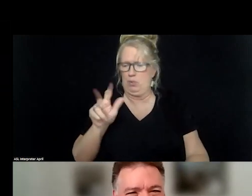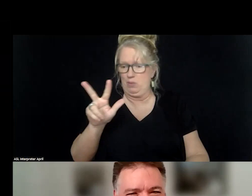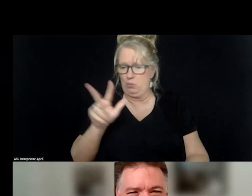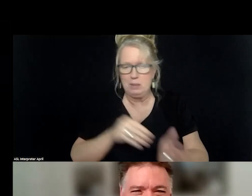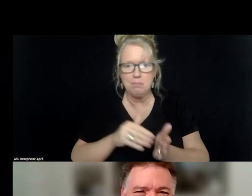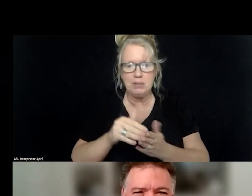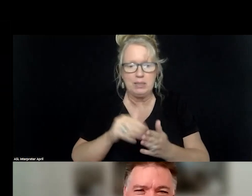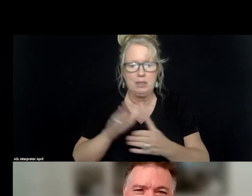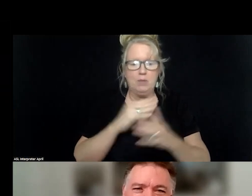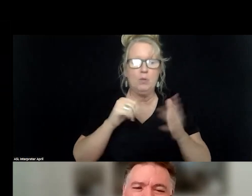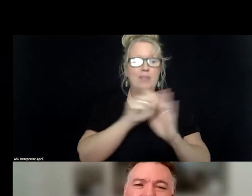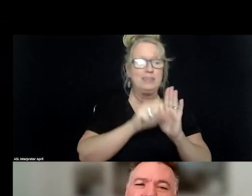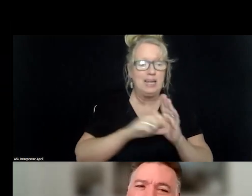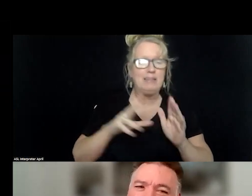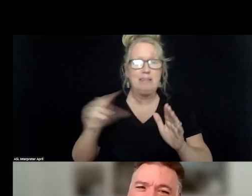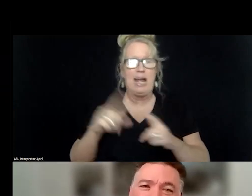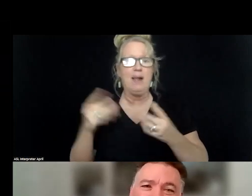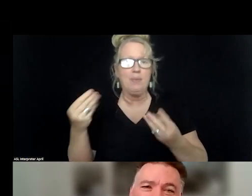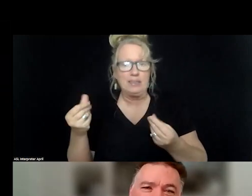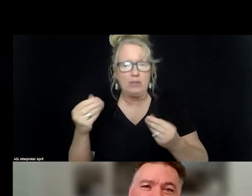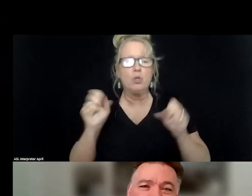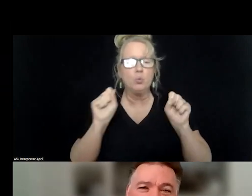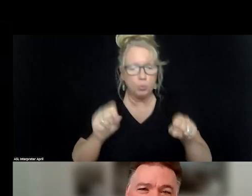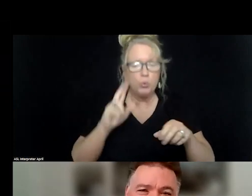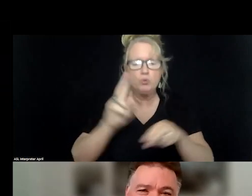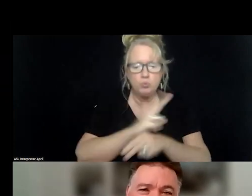STATES AND TER TOIRS THAT COULD BE USED FOR ADVANCING THIS WORK